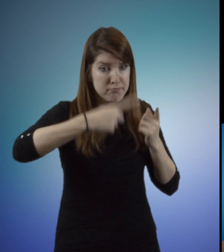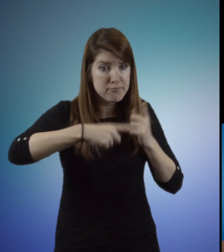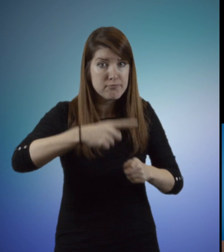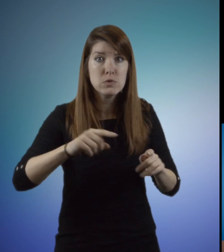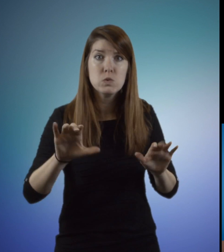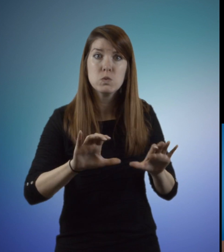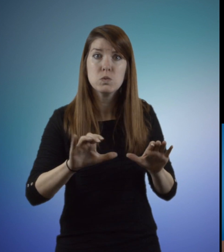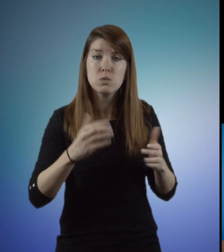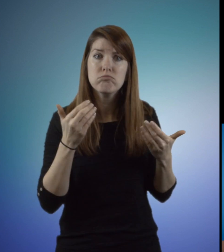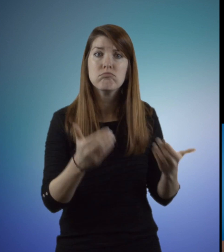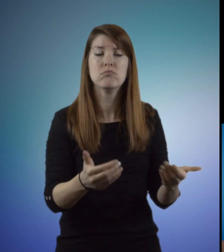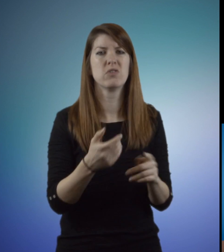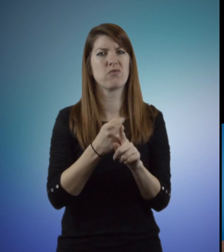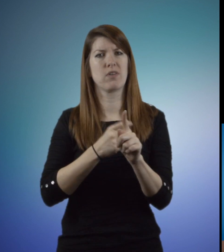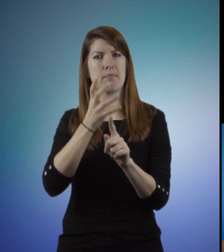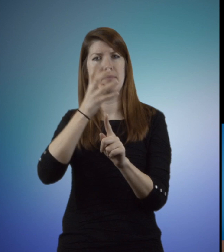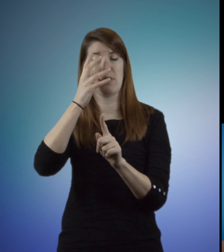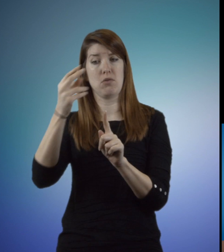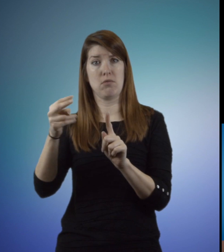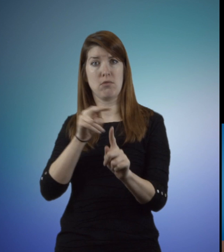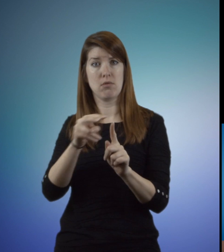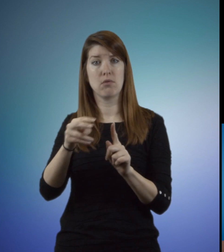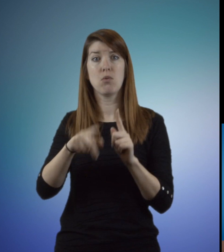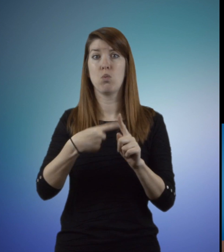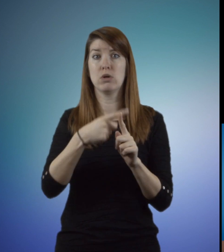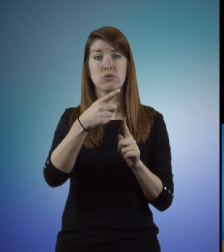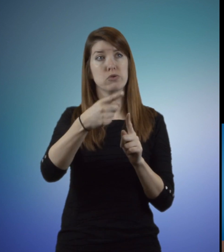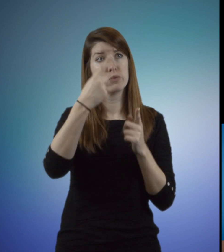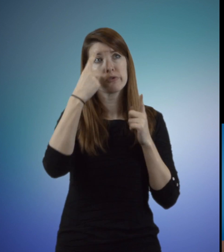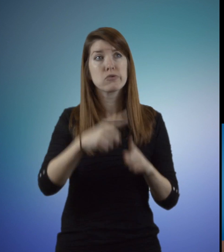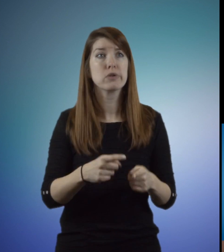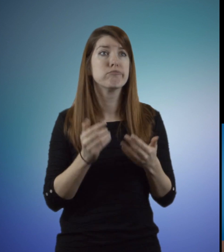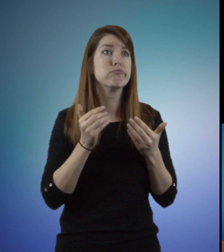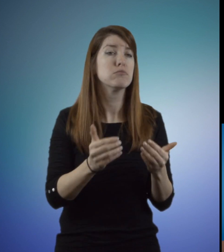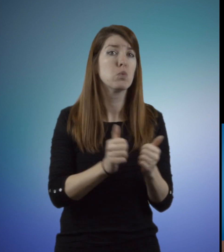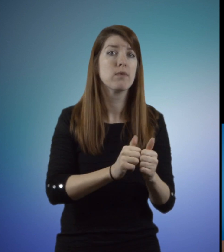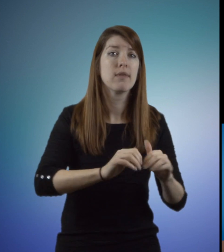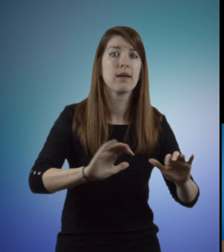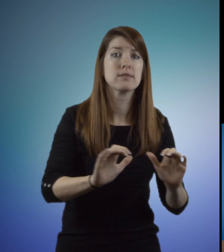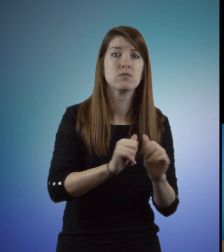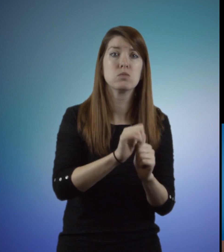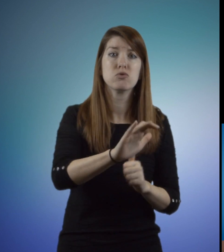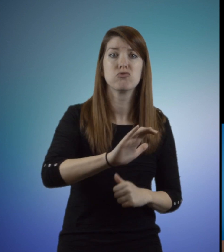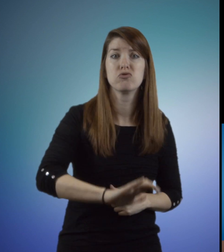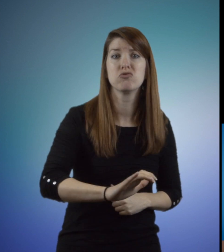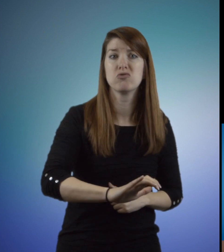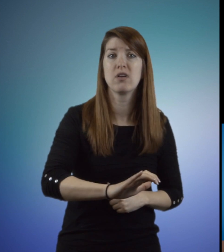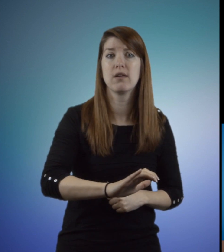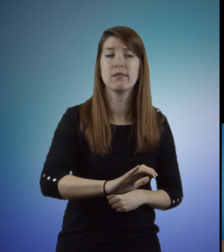So, from a parent perspective, if you agree to do activities with your child in the interim